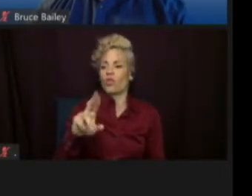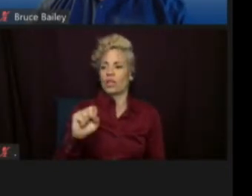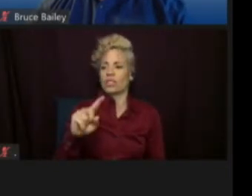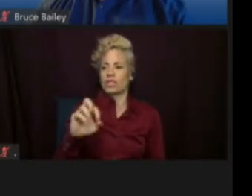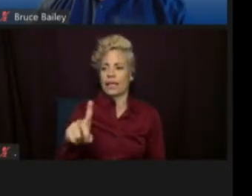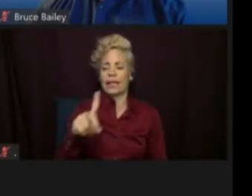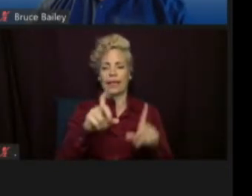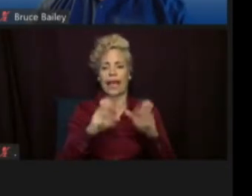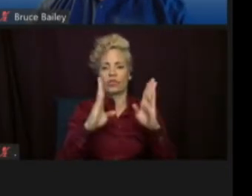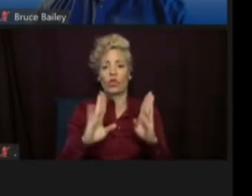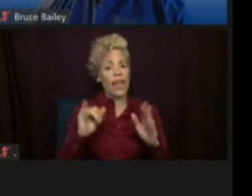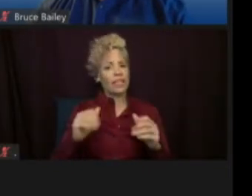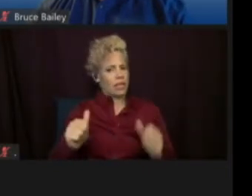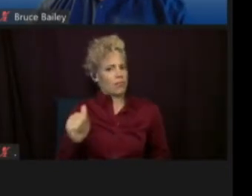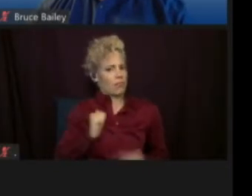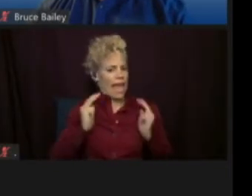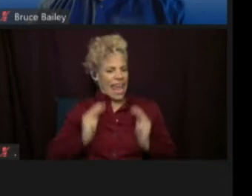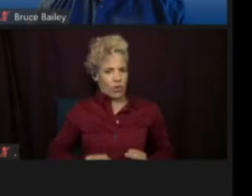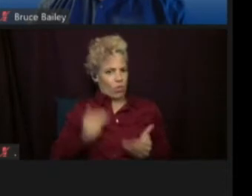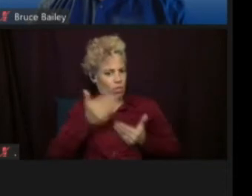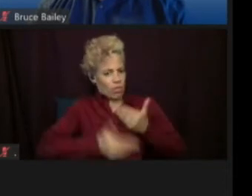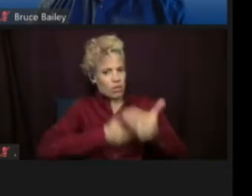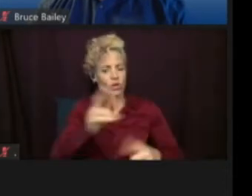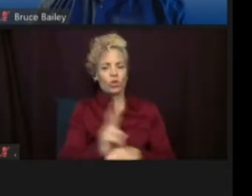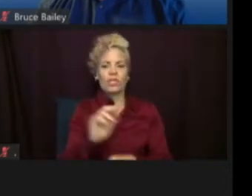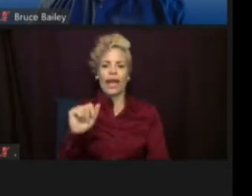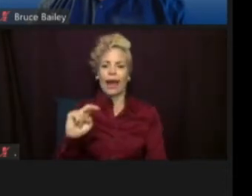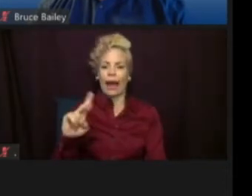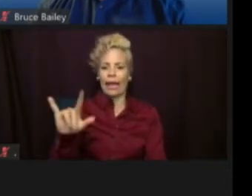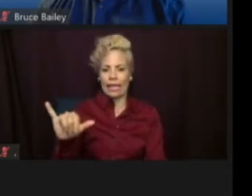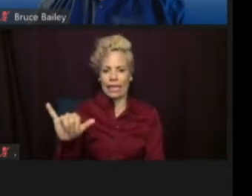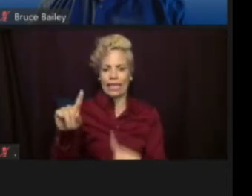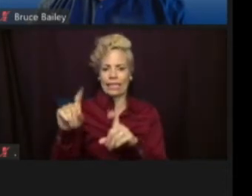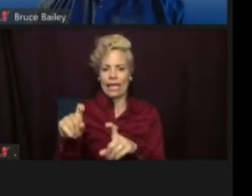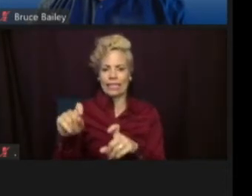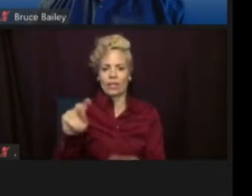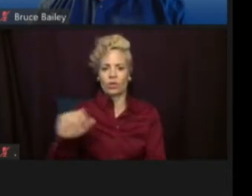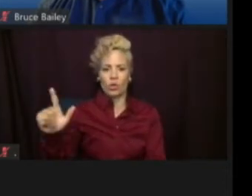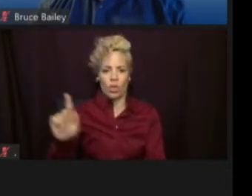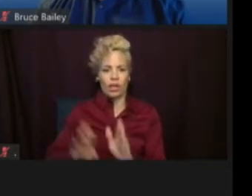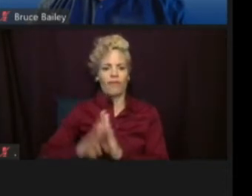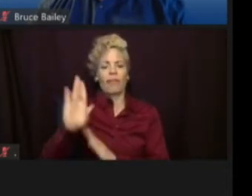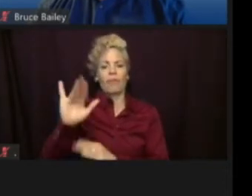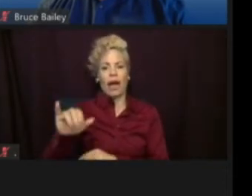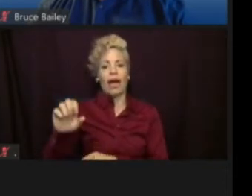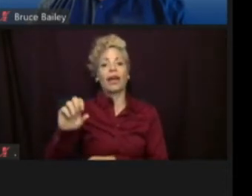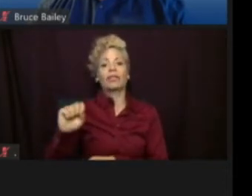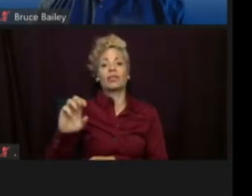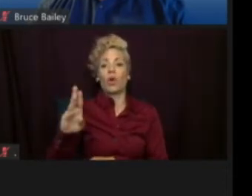that utilizes the ANDI testing tool that was developed by the Social Security Administration.